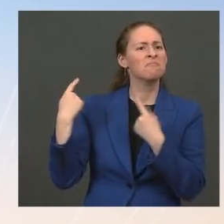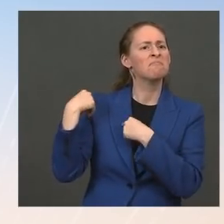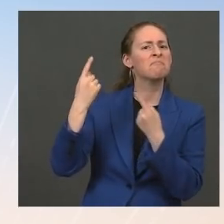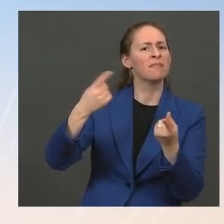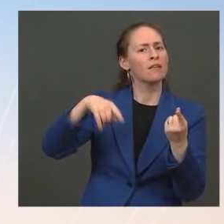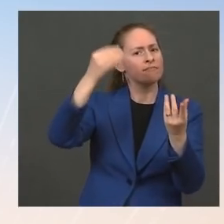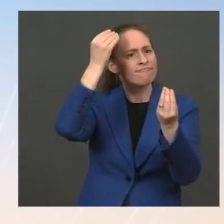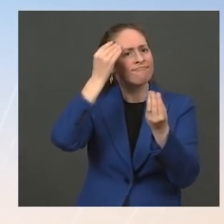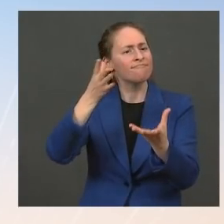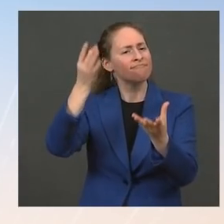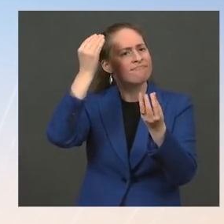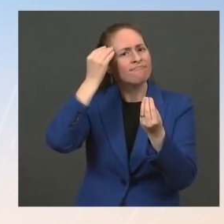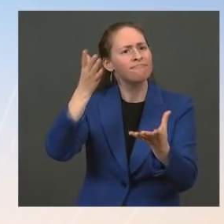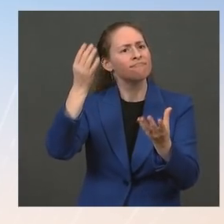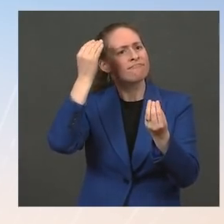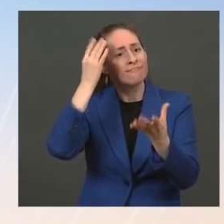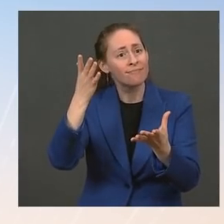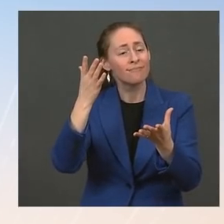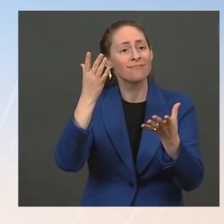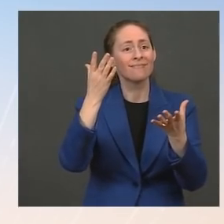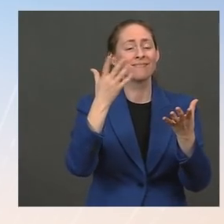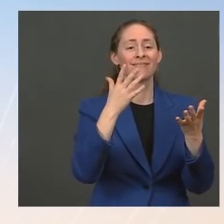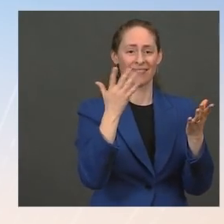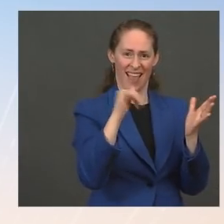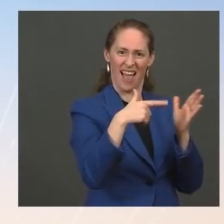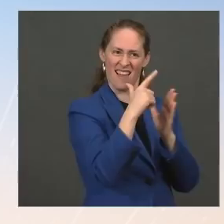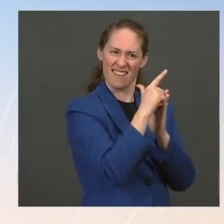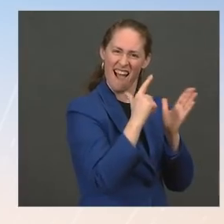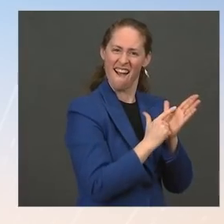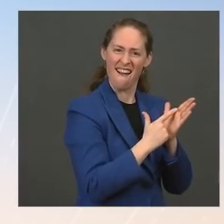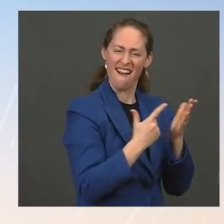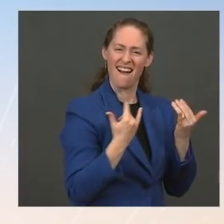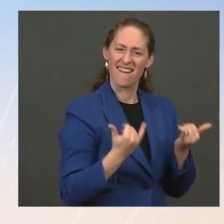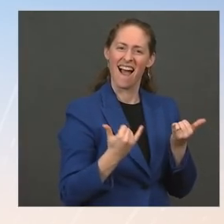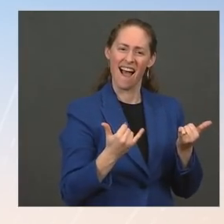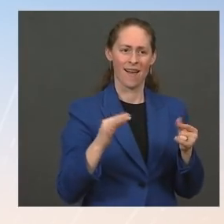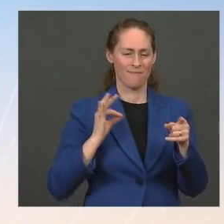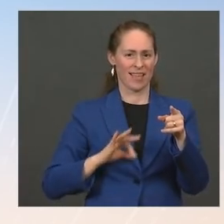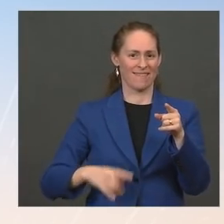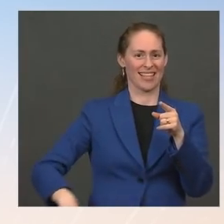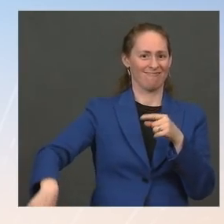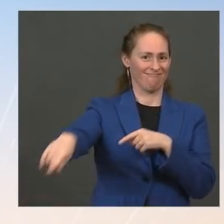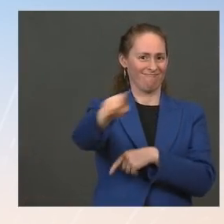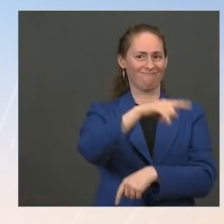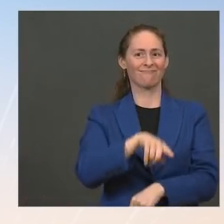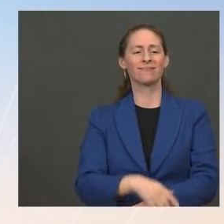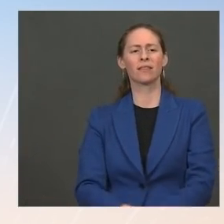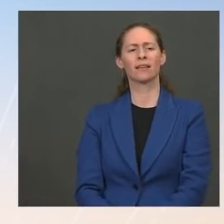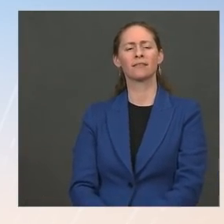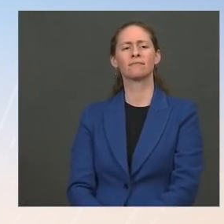Go ahead. The Press: Thanks, Jen. A couple of questions on Omicron and one on the Iran talks. I know we got to wrap at 1:45.